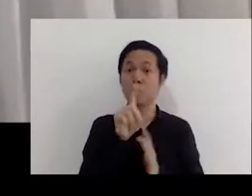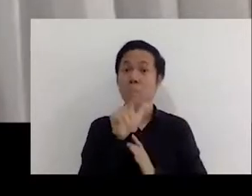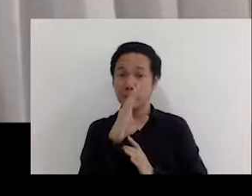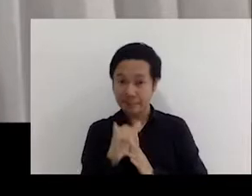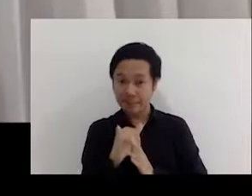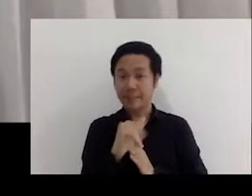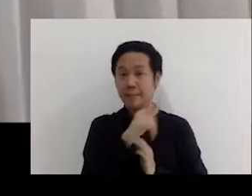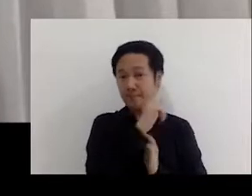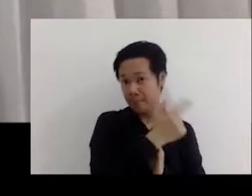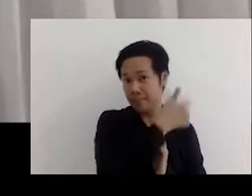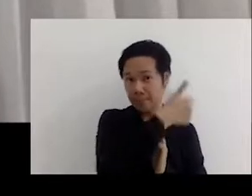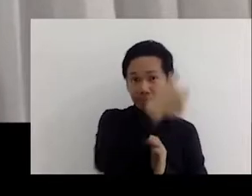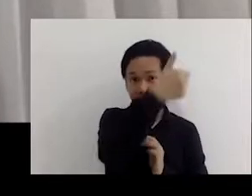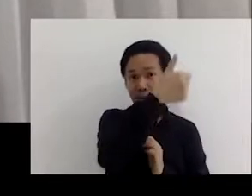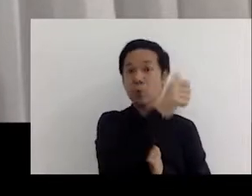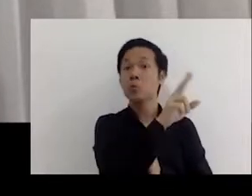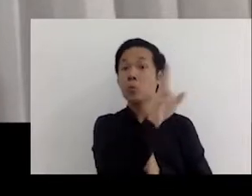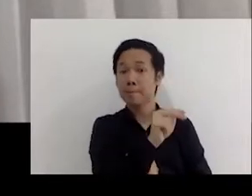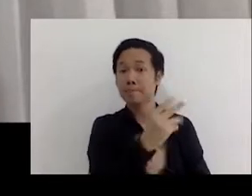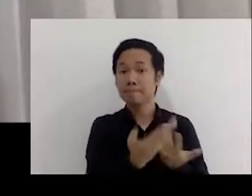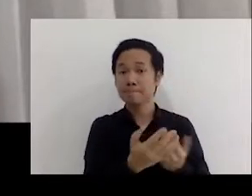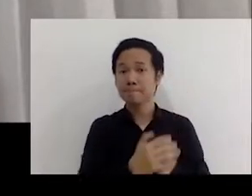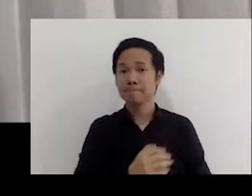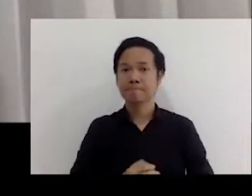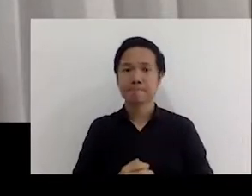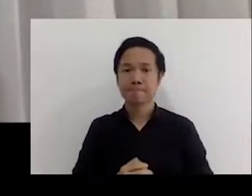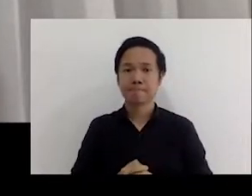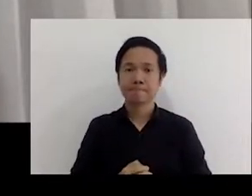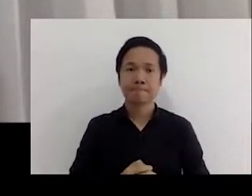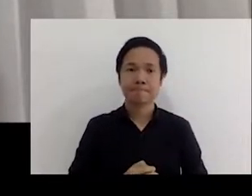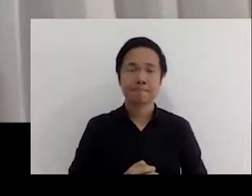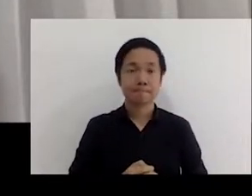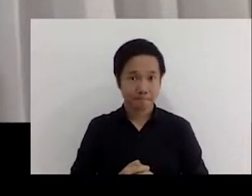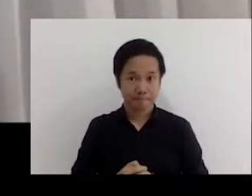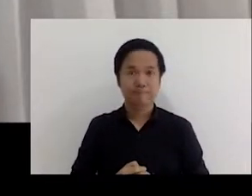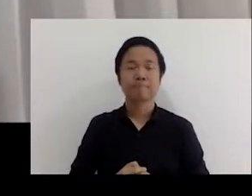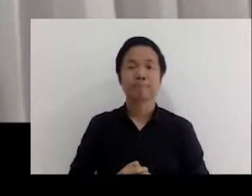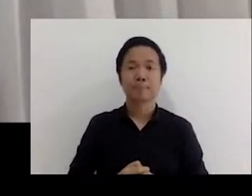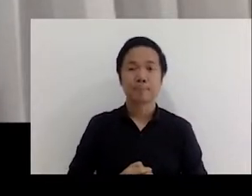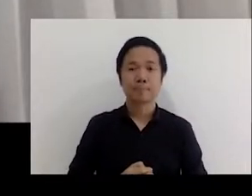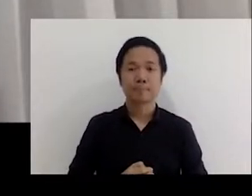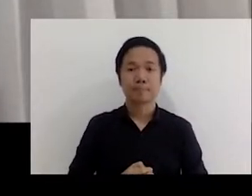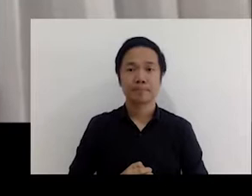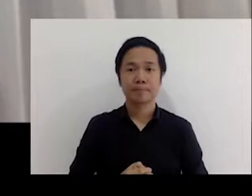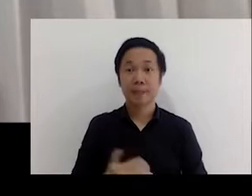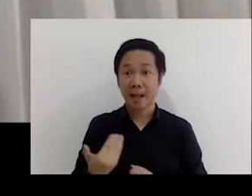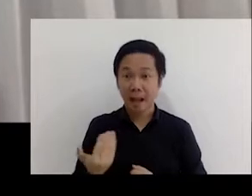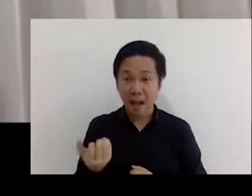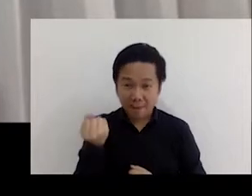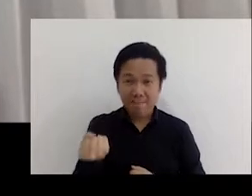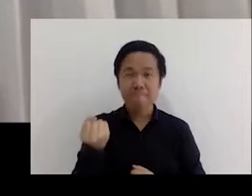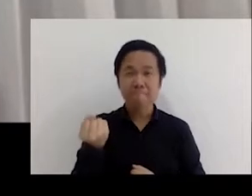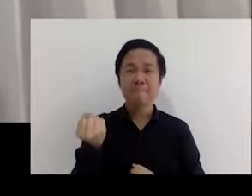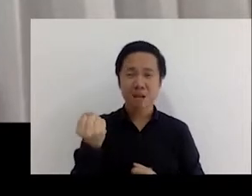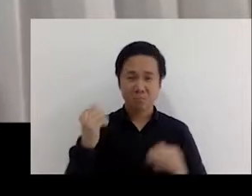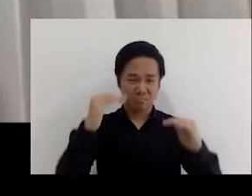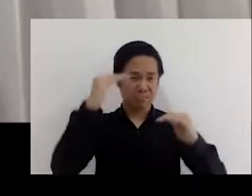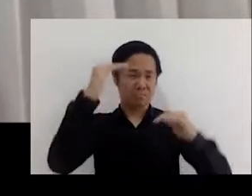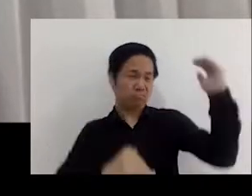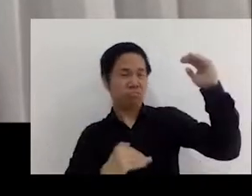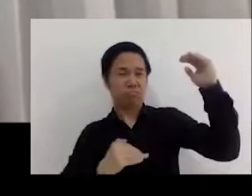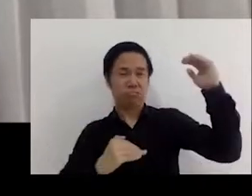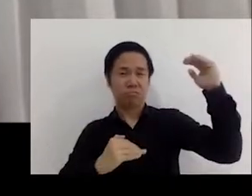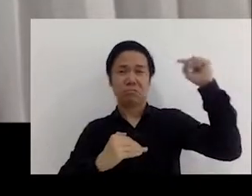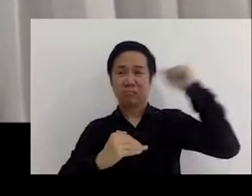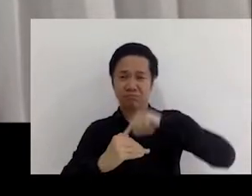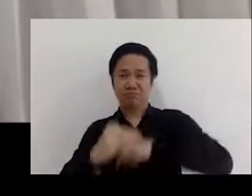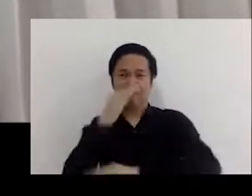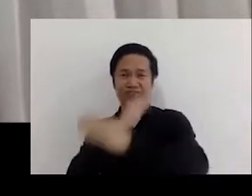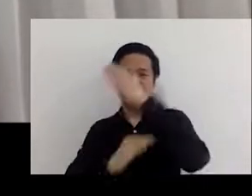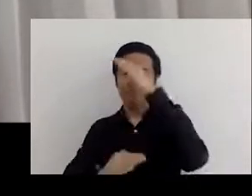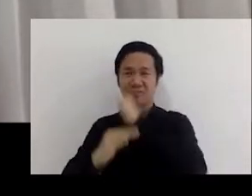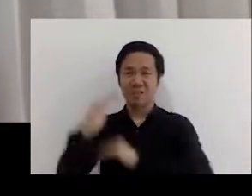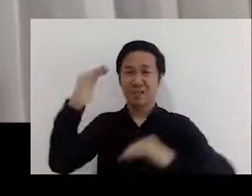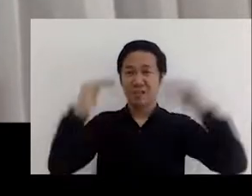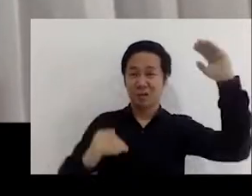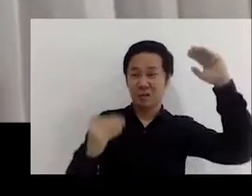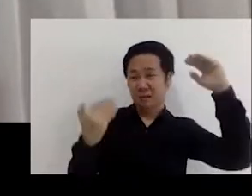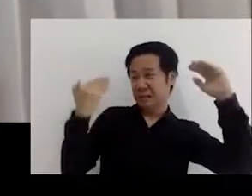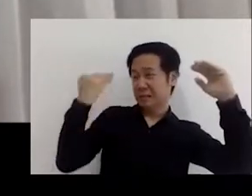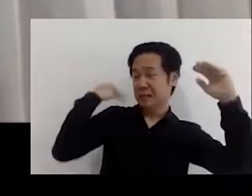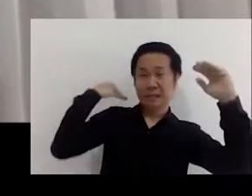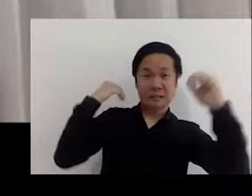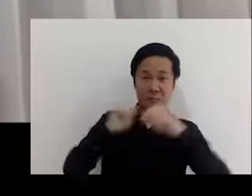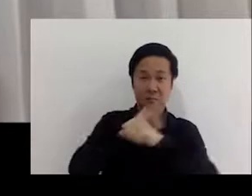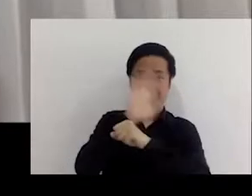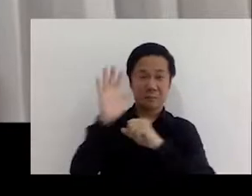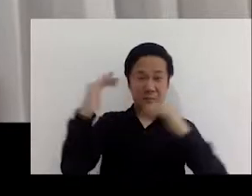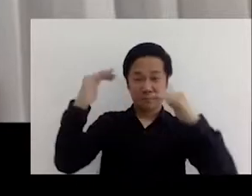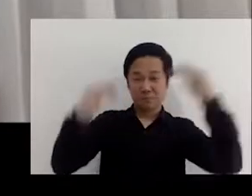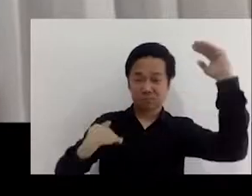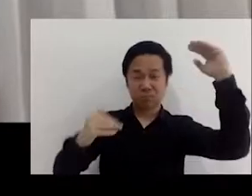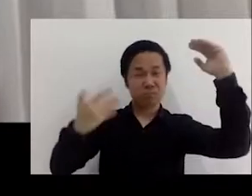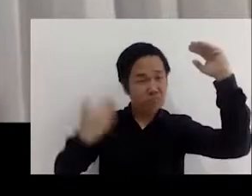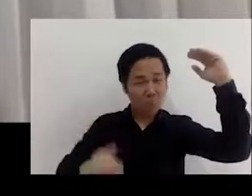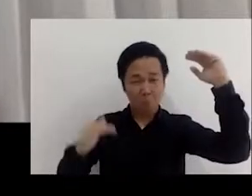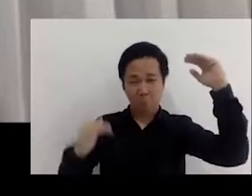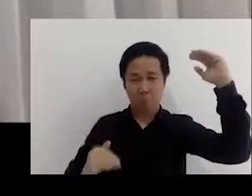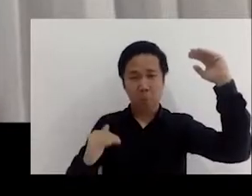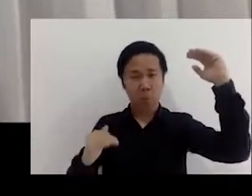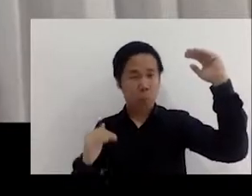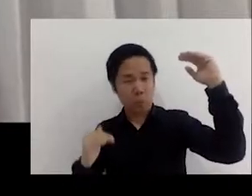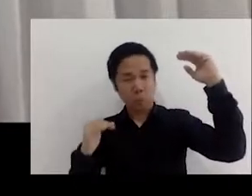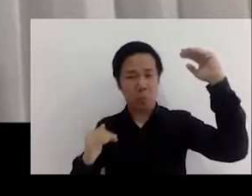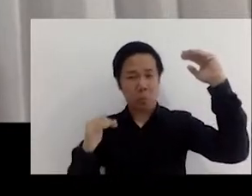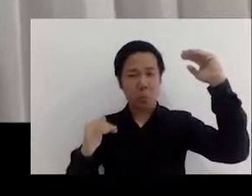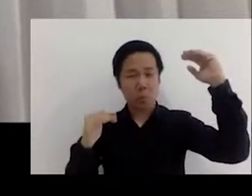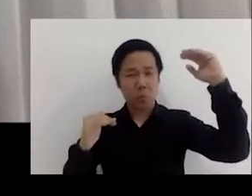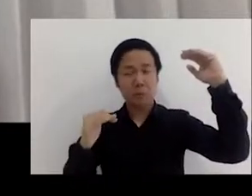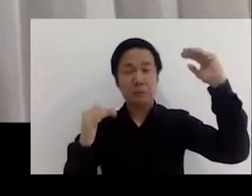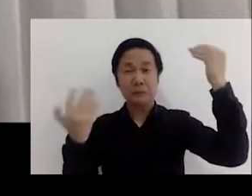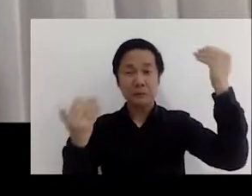because he underlined the inequality of persons with disabilities before the pandemic and the situation of the mass marginalization